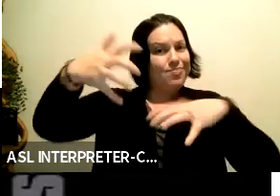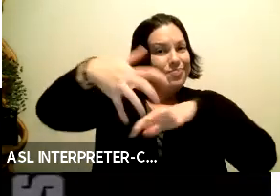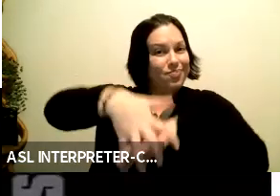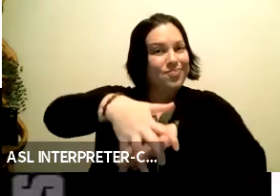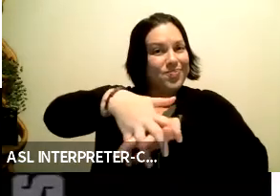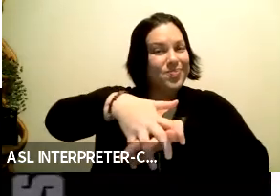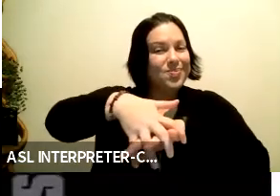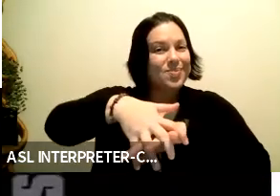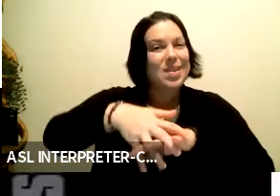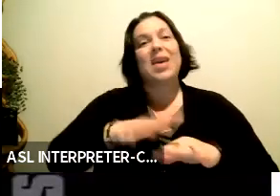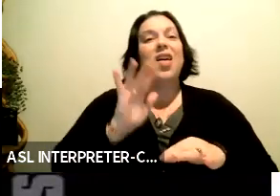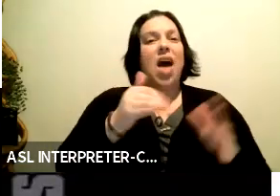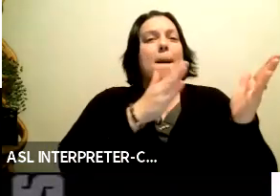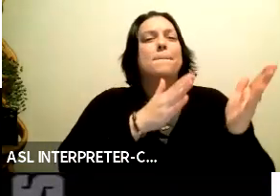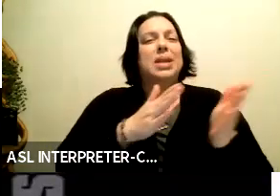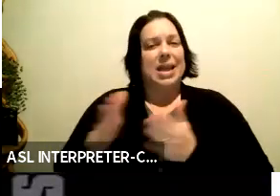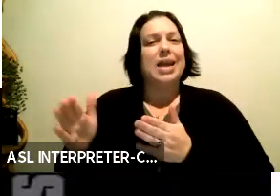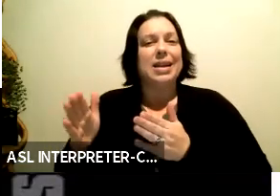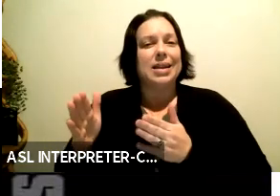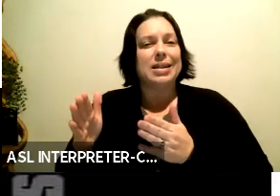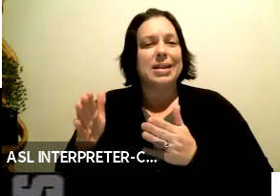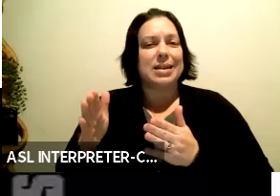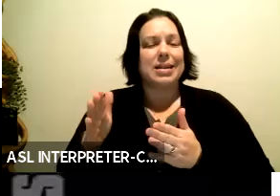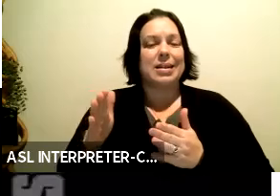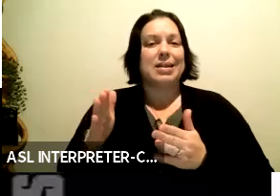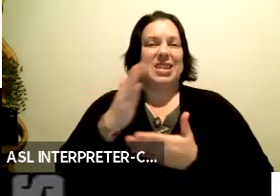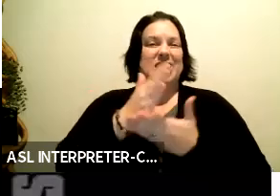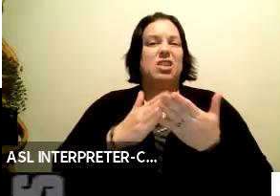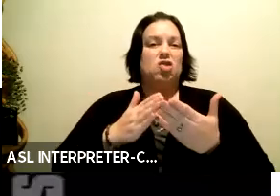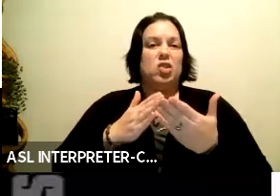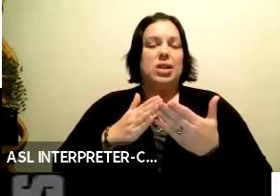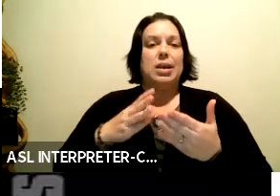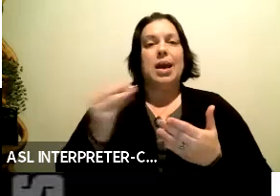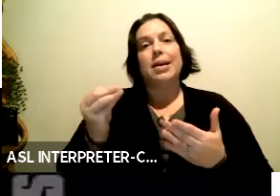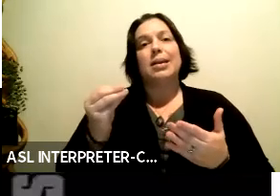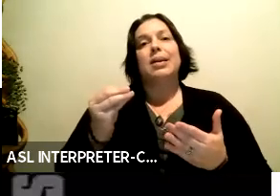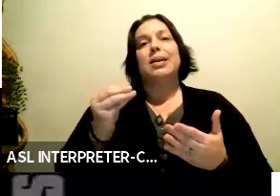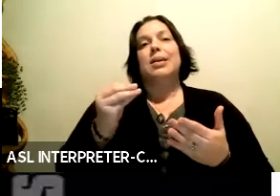section at the state emergency operation center but also into the joint information center. And